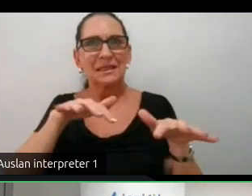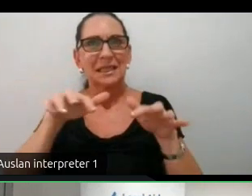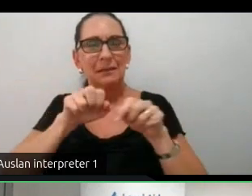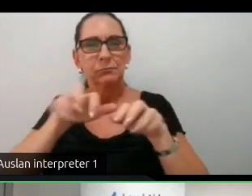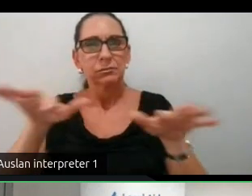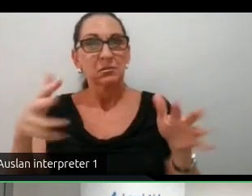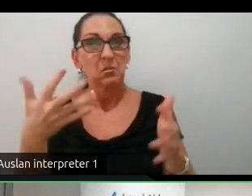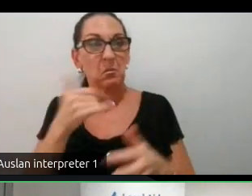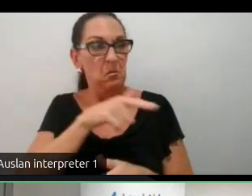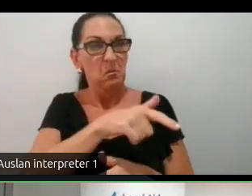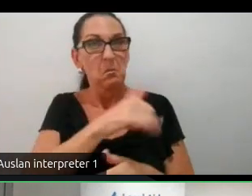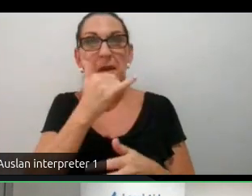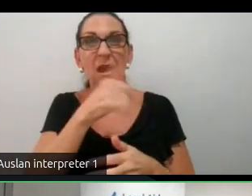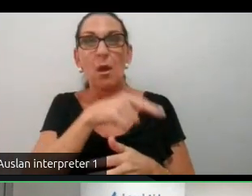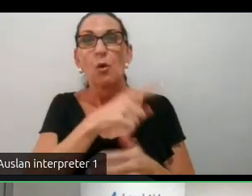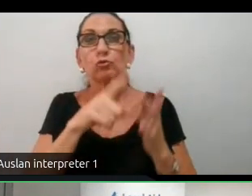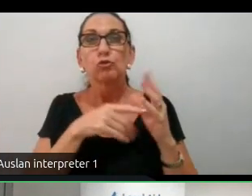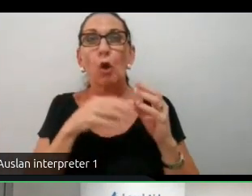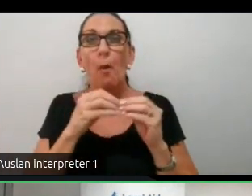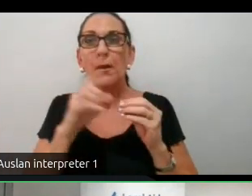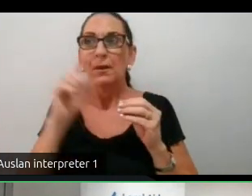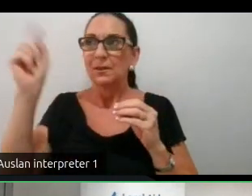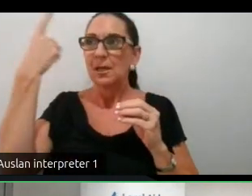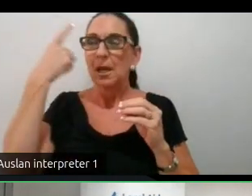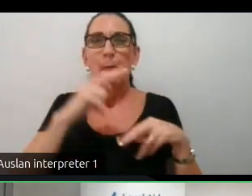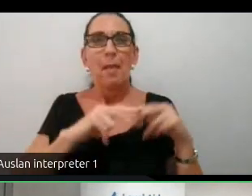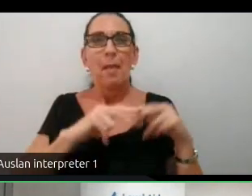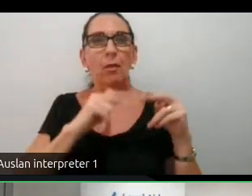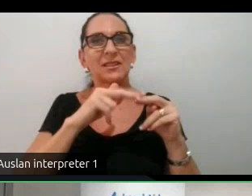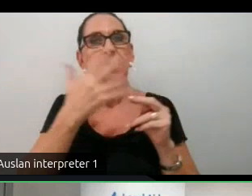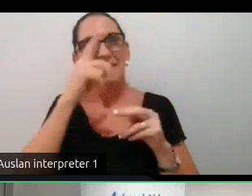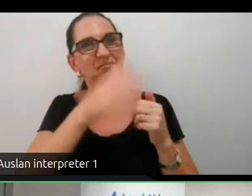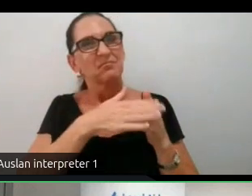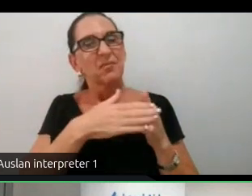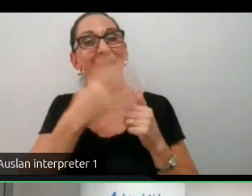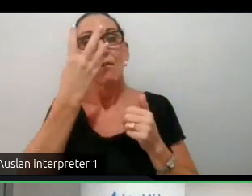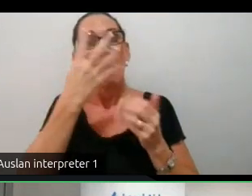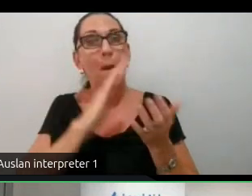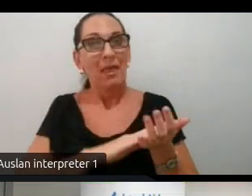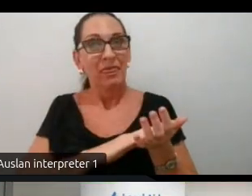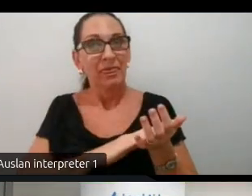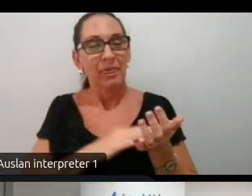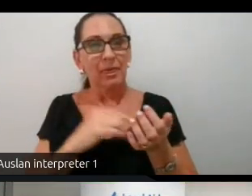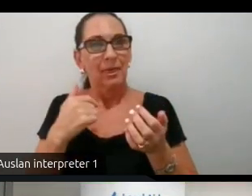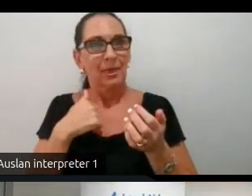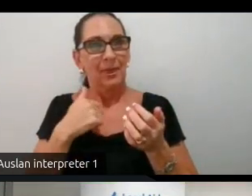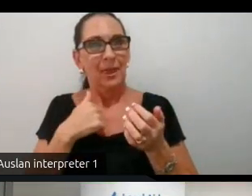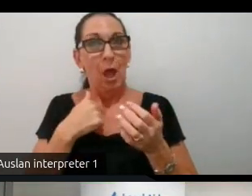take. So a job that might take four months for the builders um in circumstances where you're the only